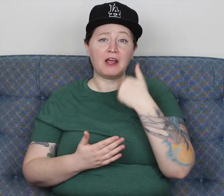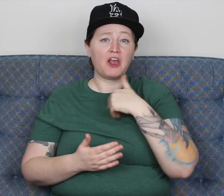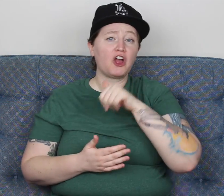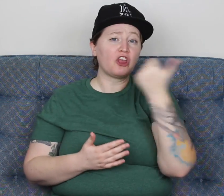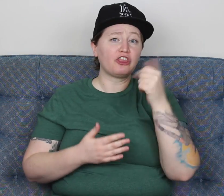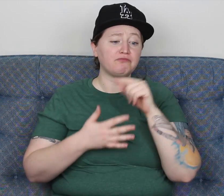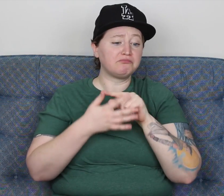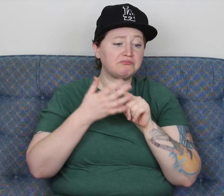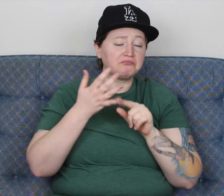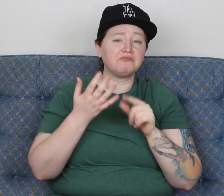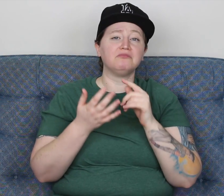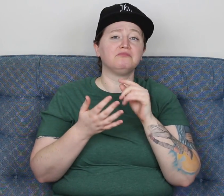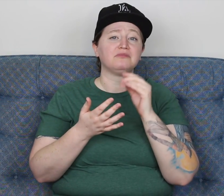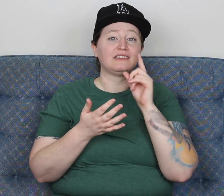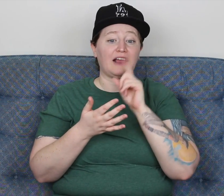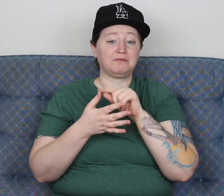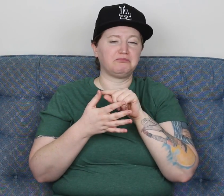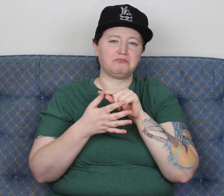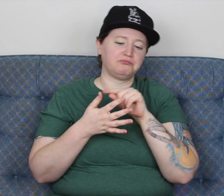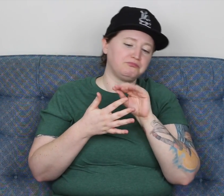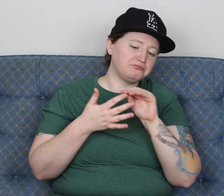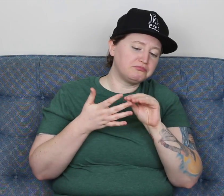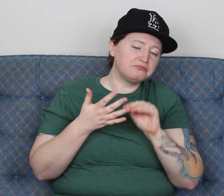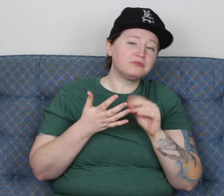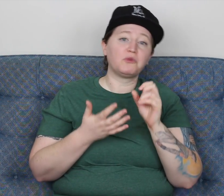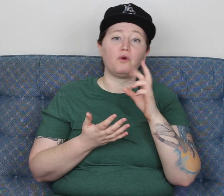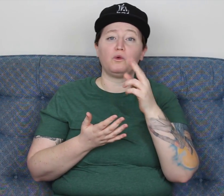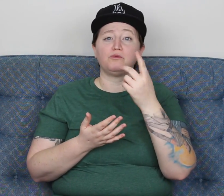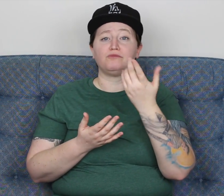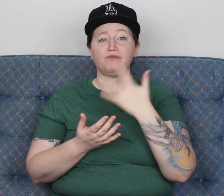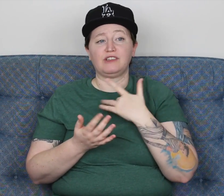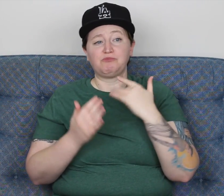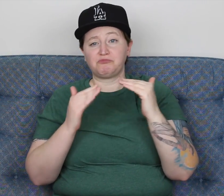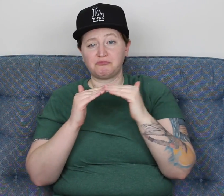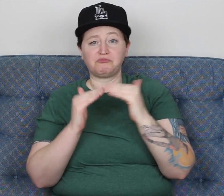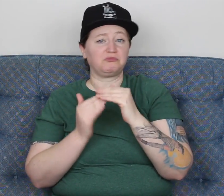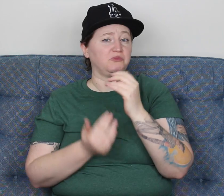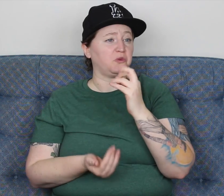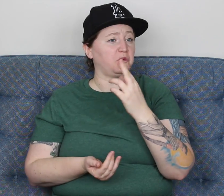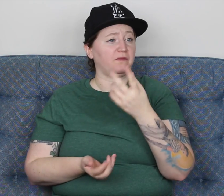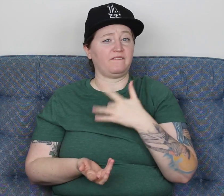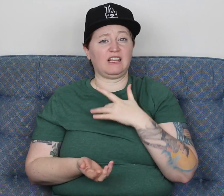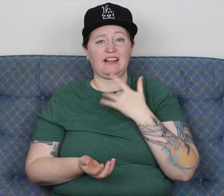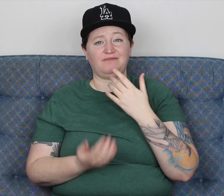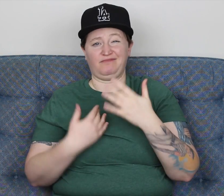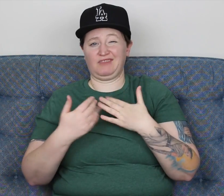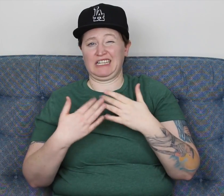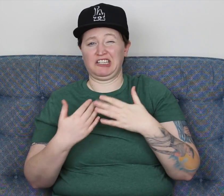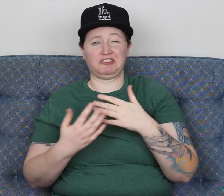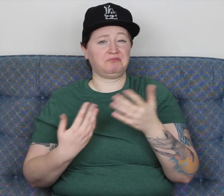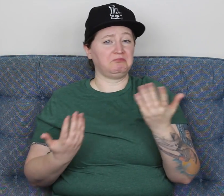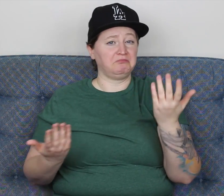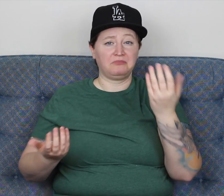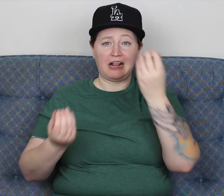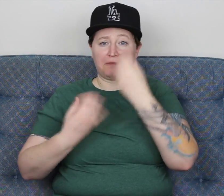or do you have other identities that are primary? Maybe being Deaf is down the line a bit. Or do you feel that some of them are equal?